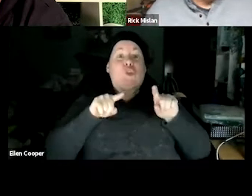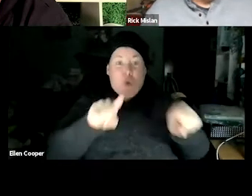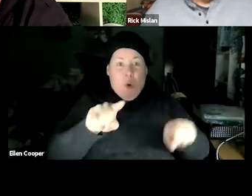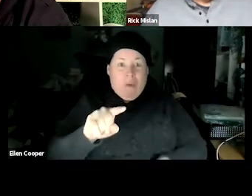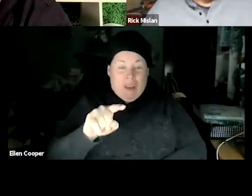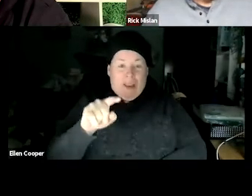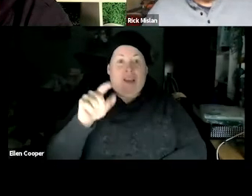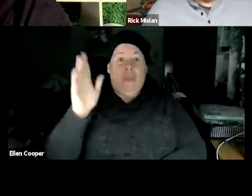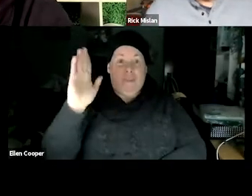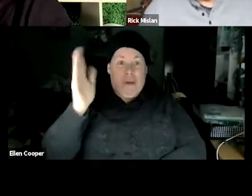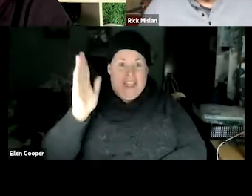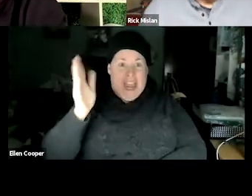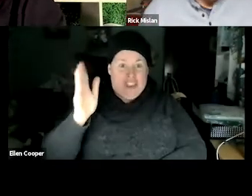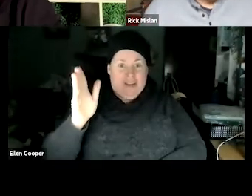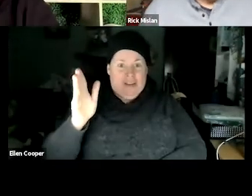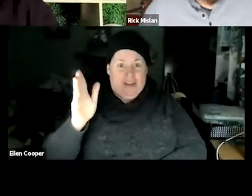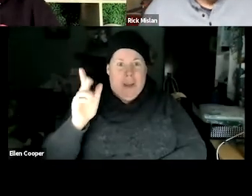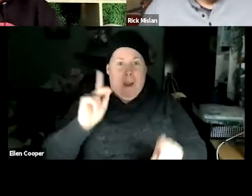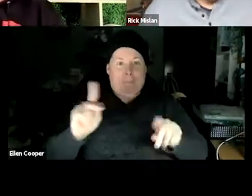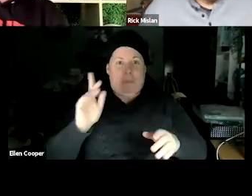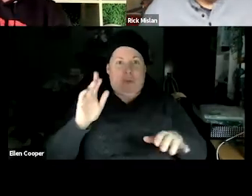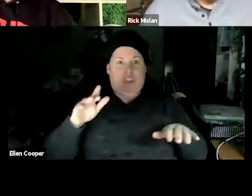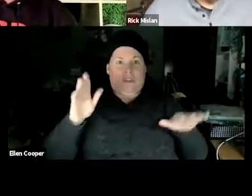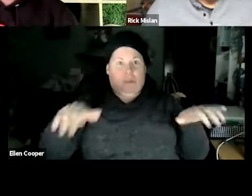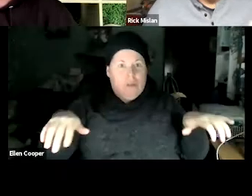Rick Mislan: And everybody just stopped for a second and like what the hell is that,